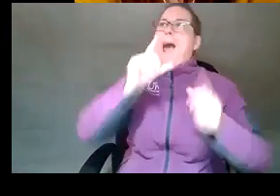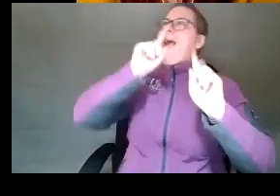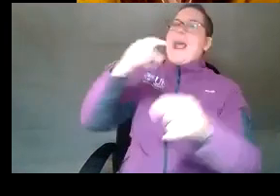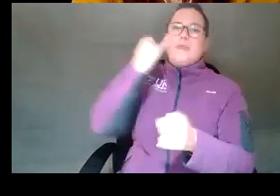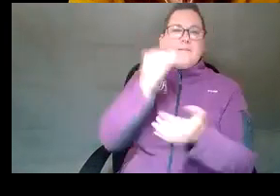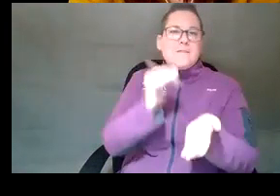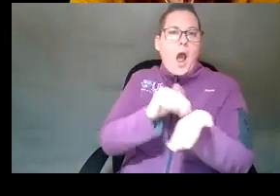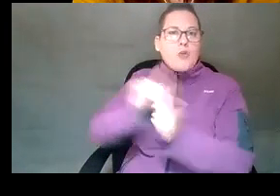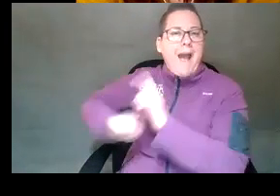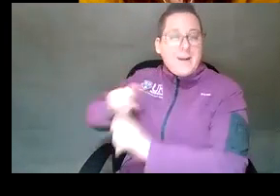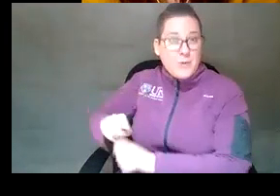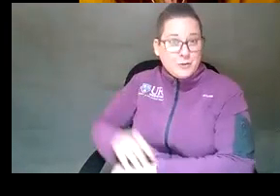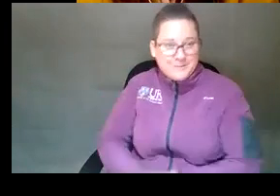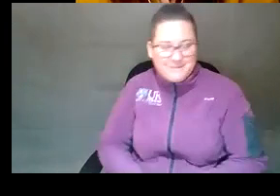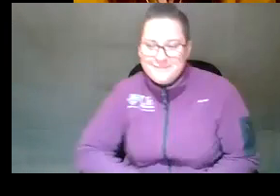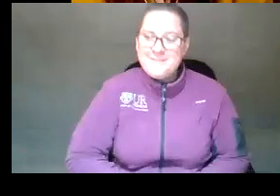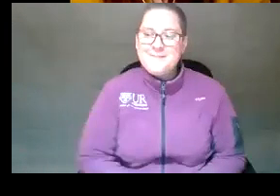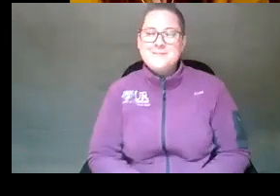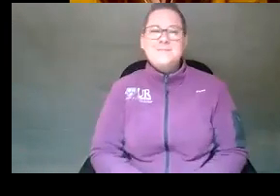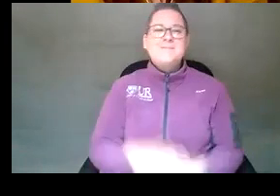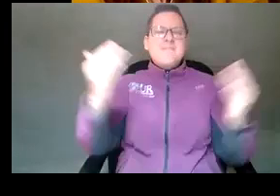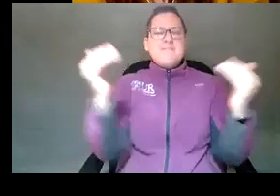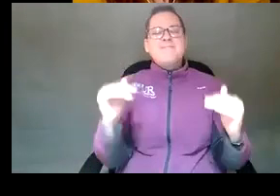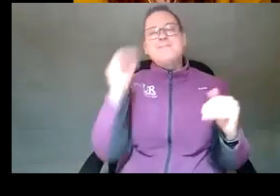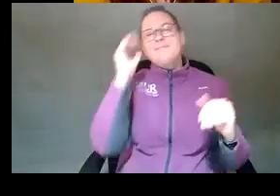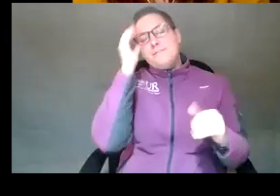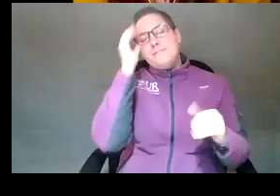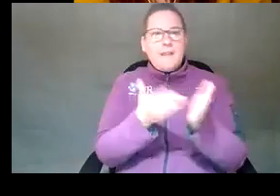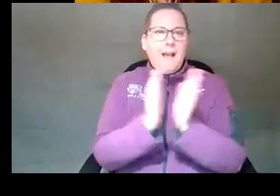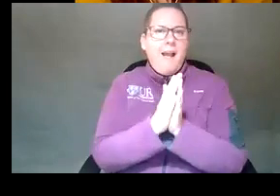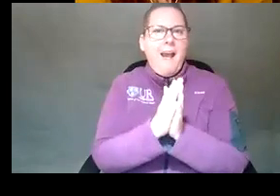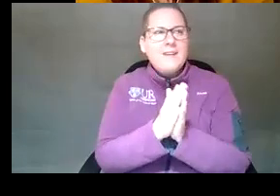and finally I asked caregivers to just give any other helpful information that they think they